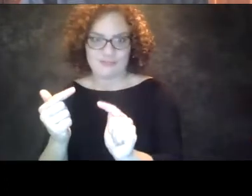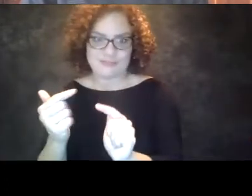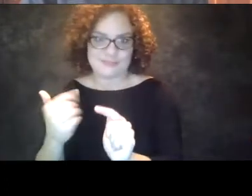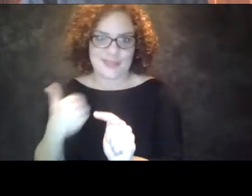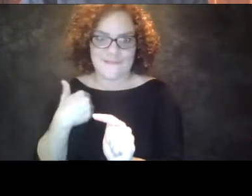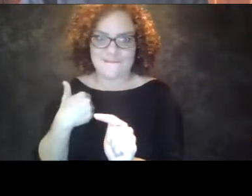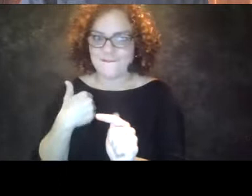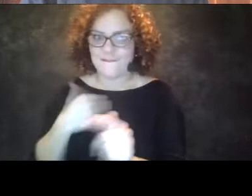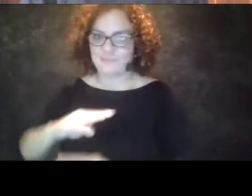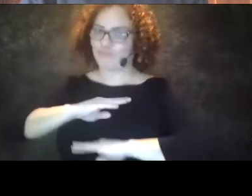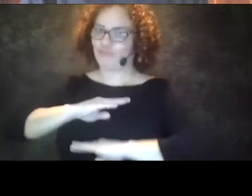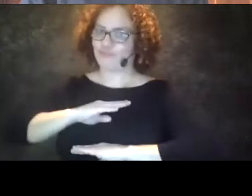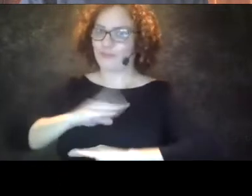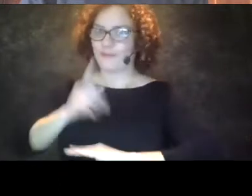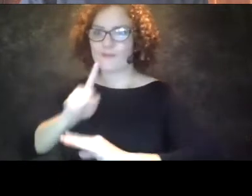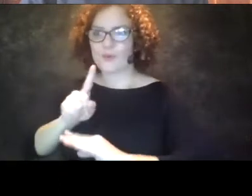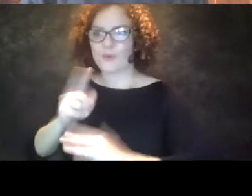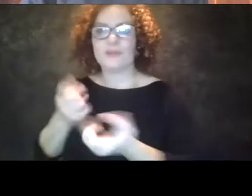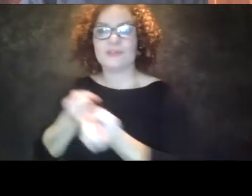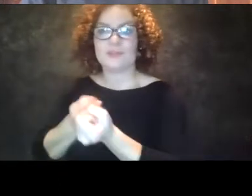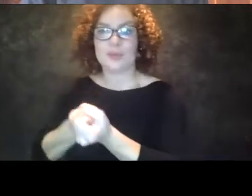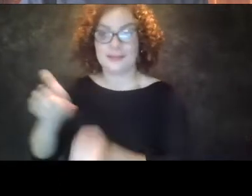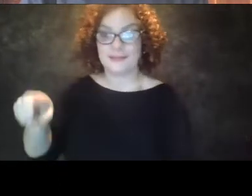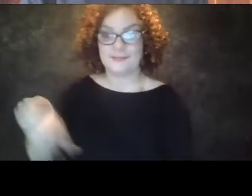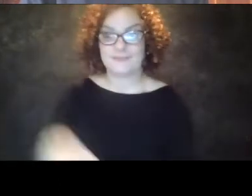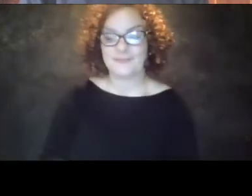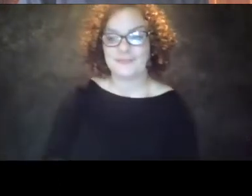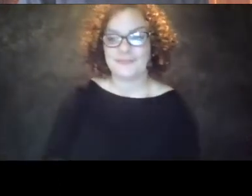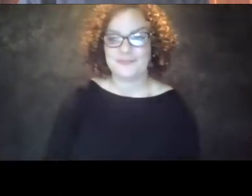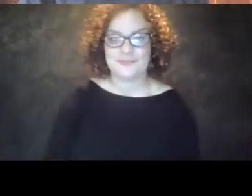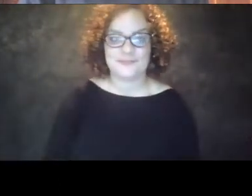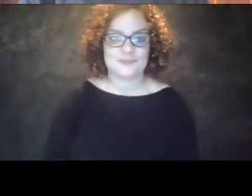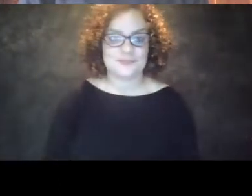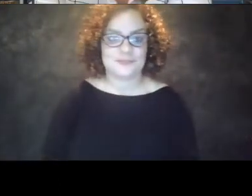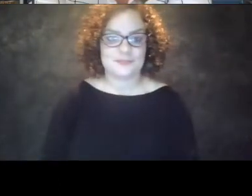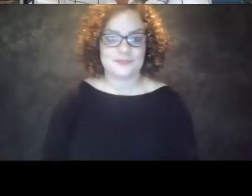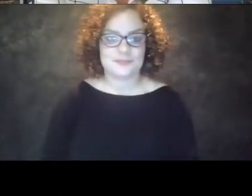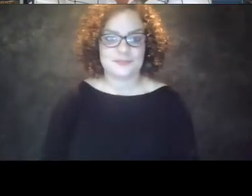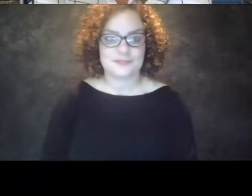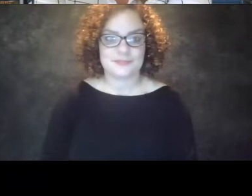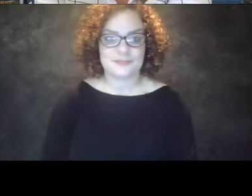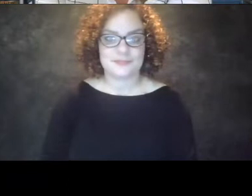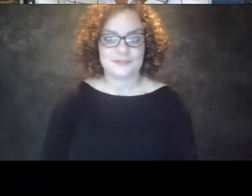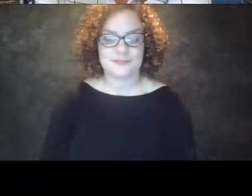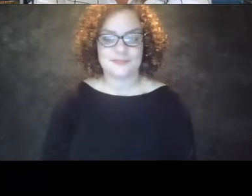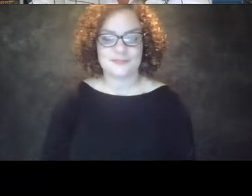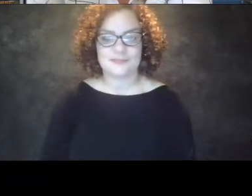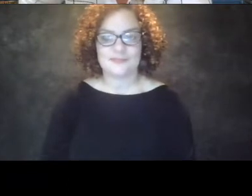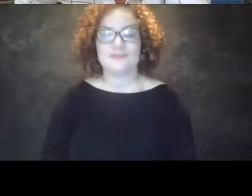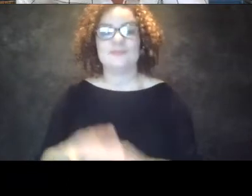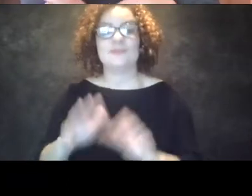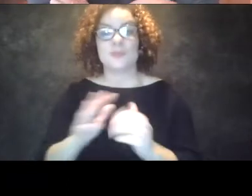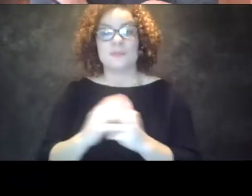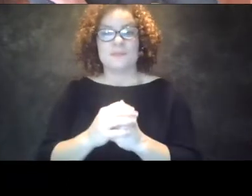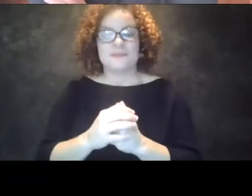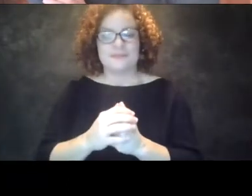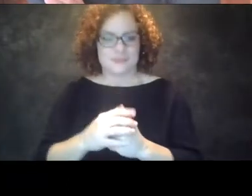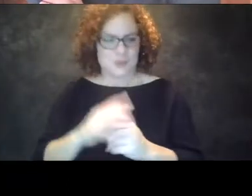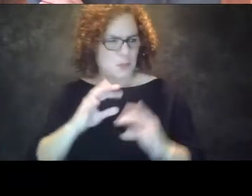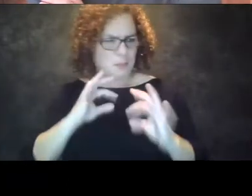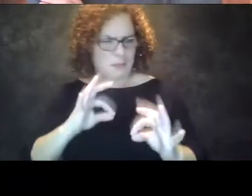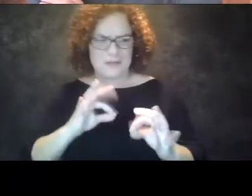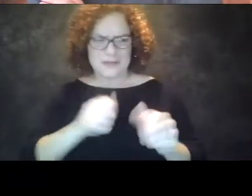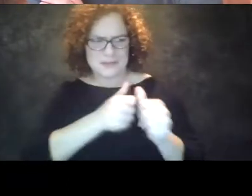needs met. So I wanted to talk about and we're right on time, I'm happy to see, I wanted